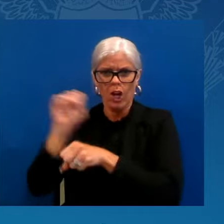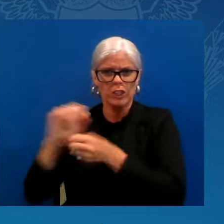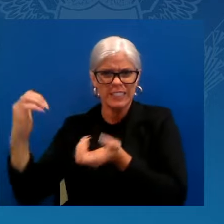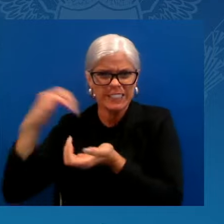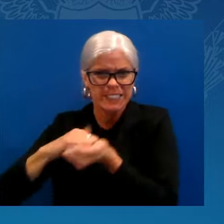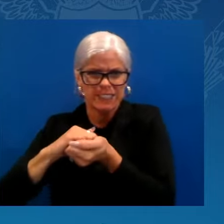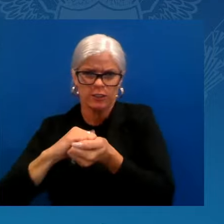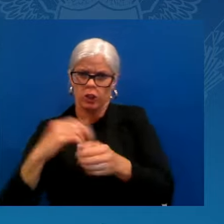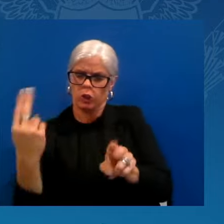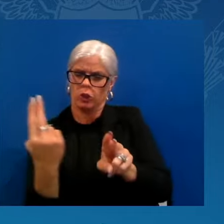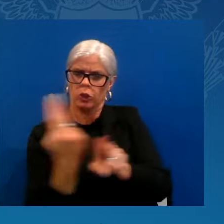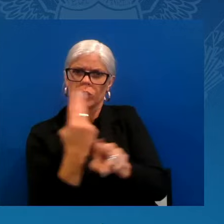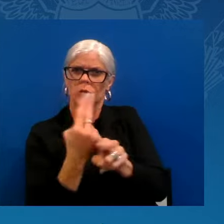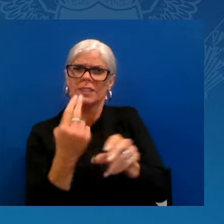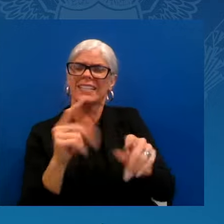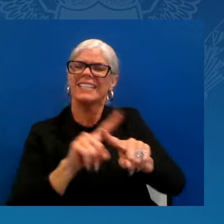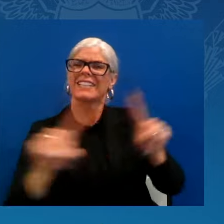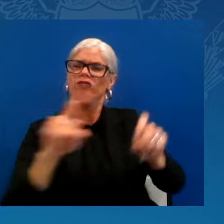the commitment of the United States